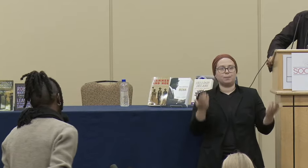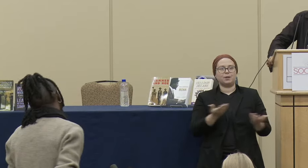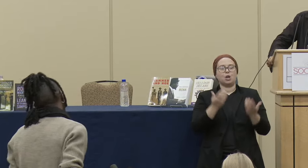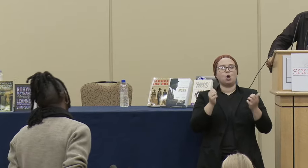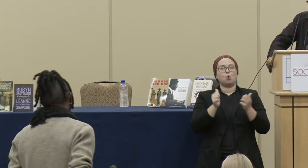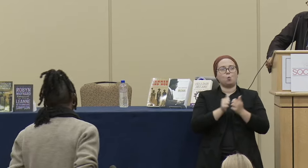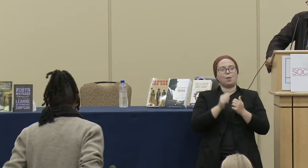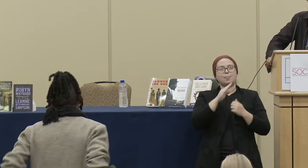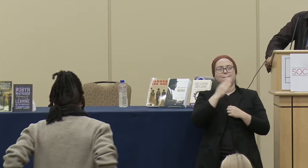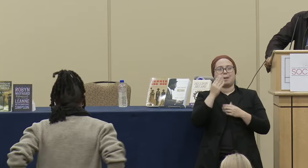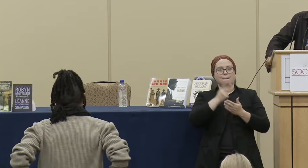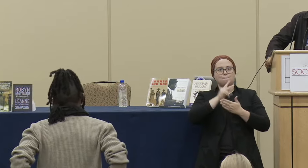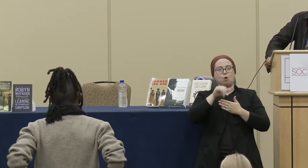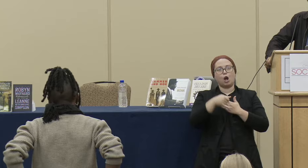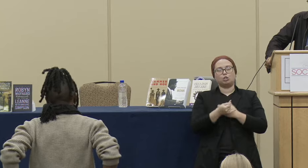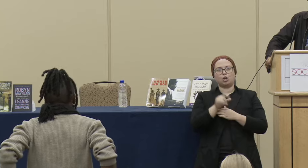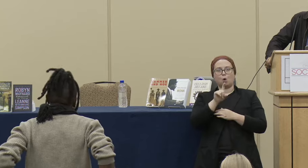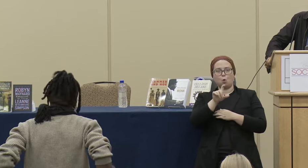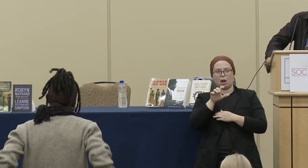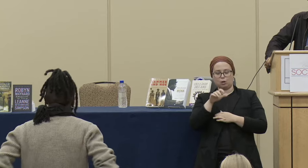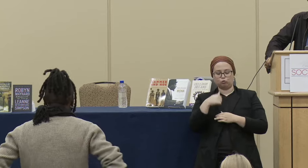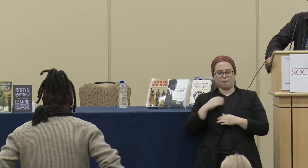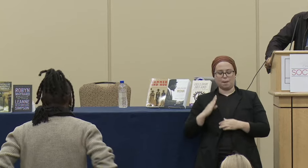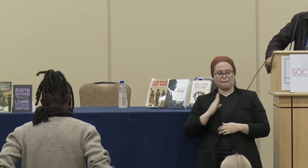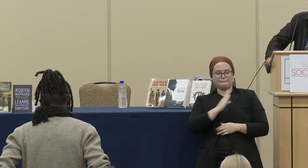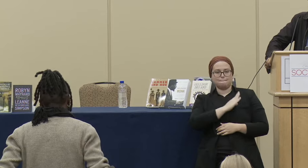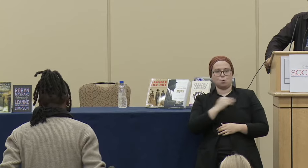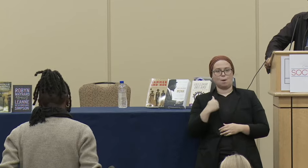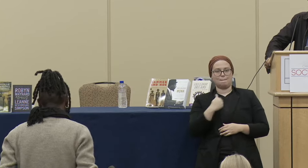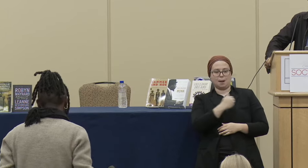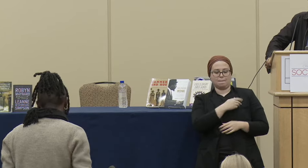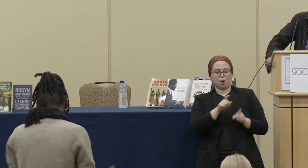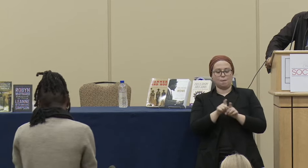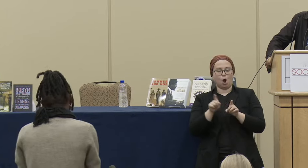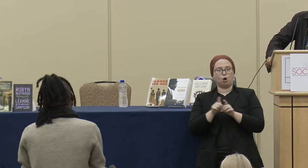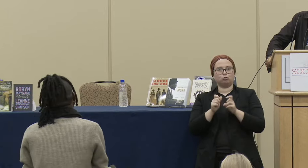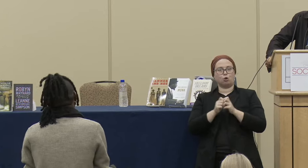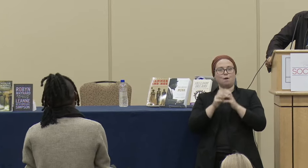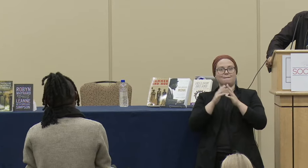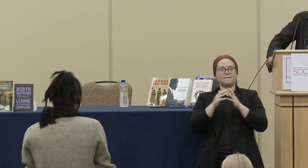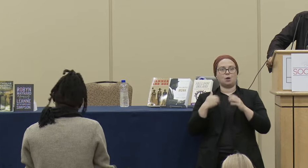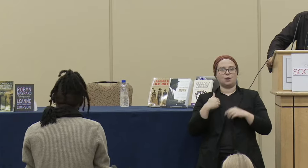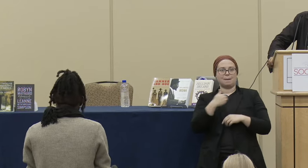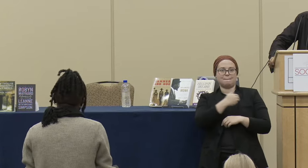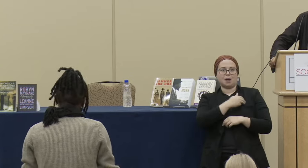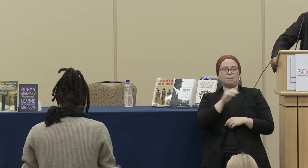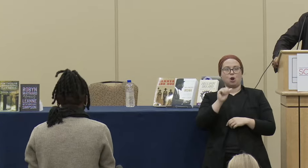much. Deeply respect and appreciate you. I'm also a